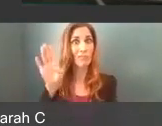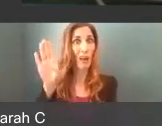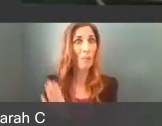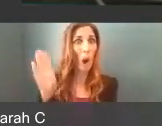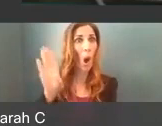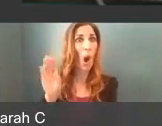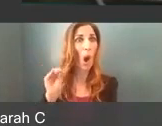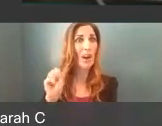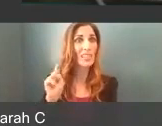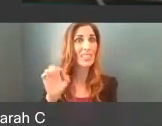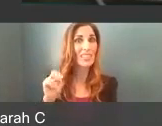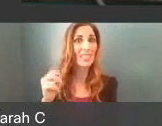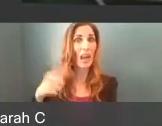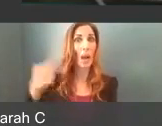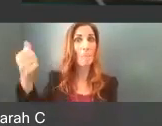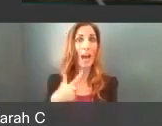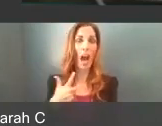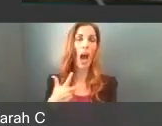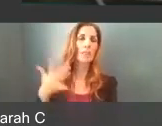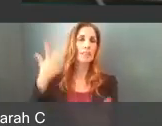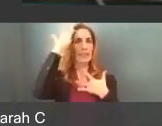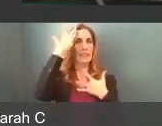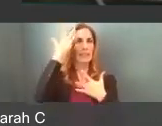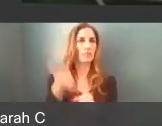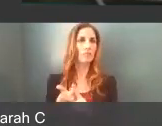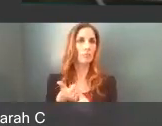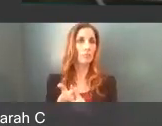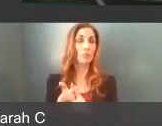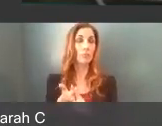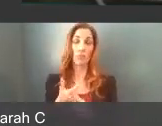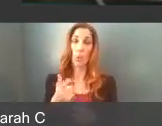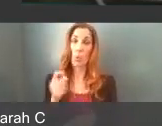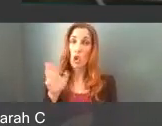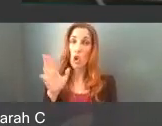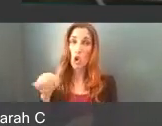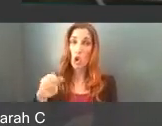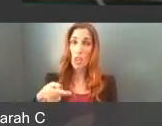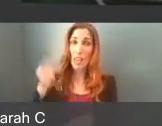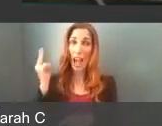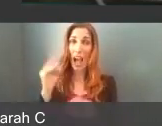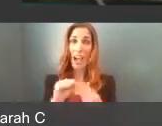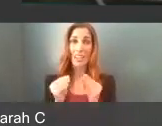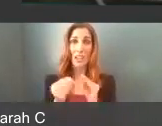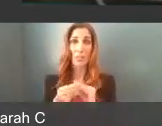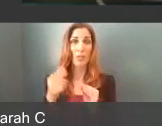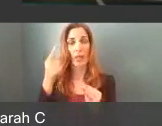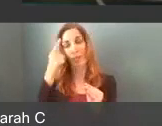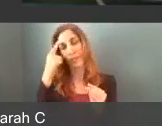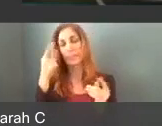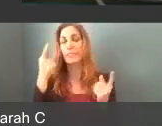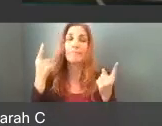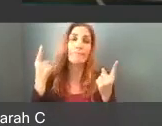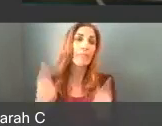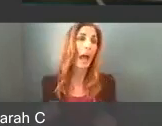virus. So our early high numbers was, I think, really just a combination of circumstances